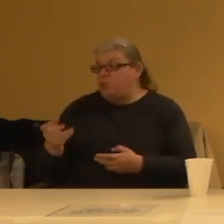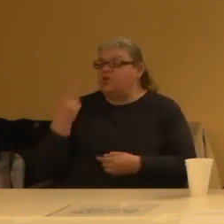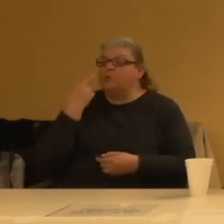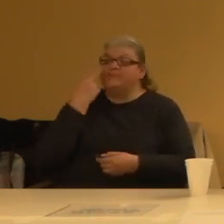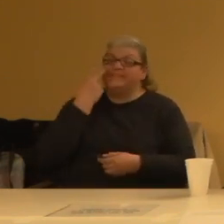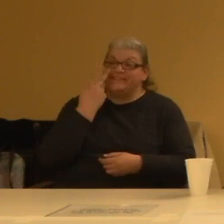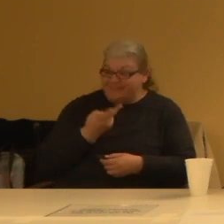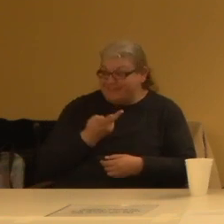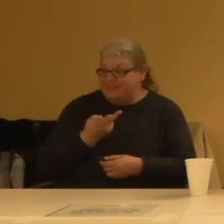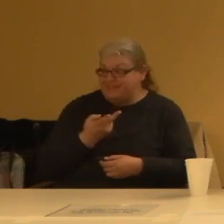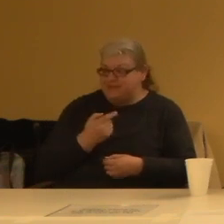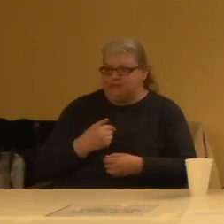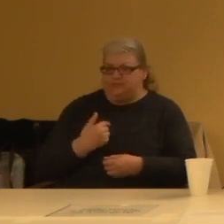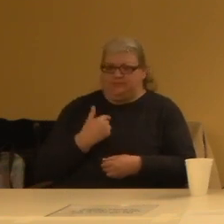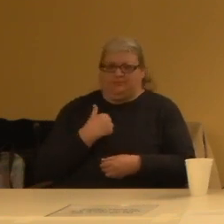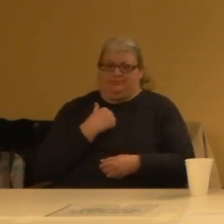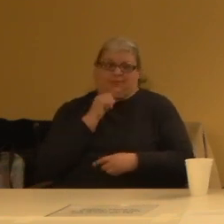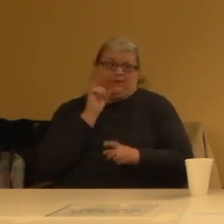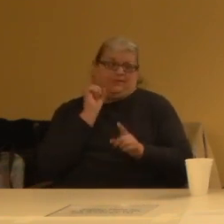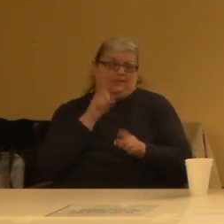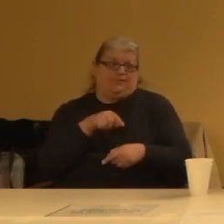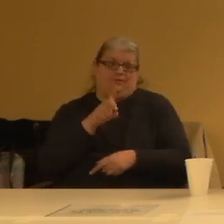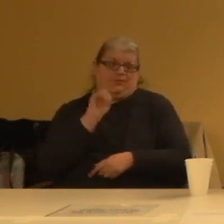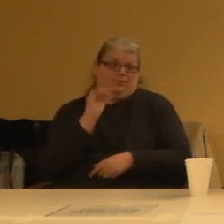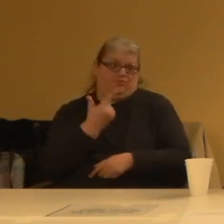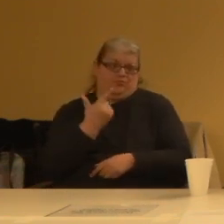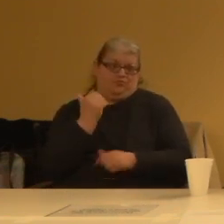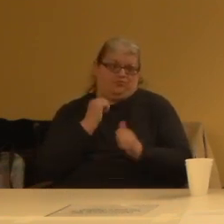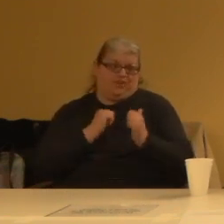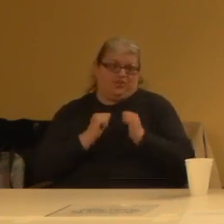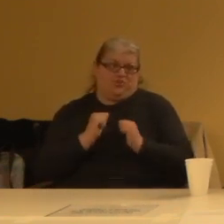I hadn't been to a drag show ever,